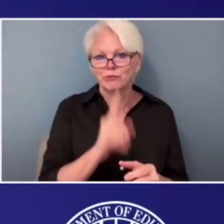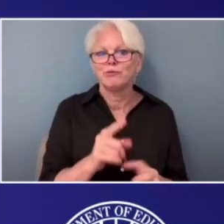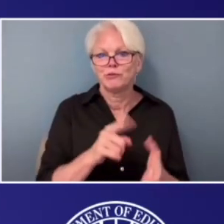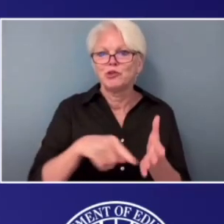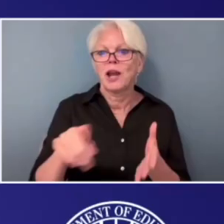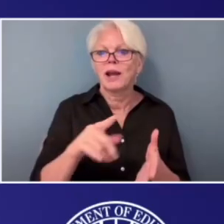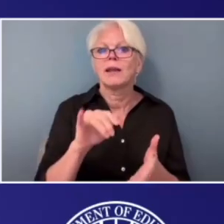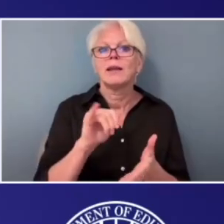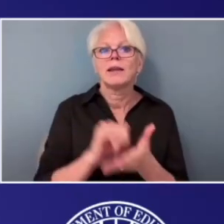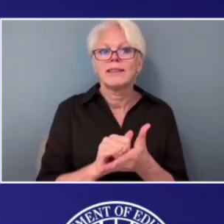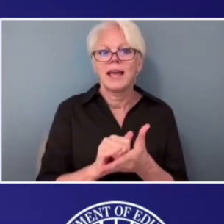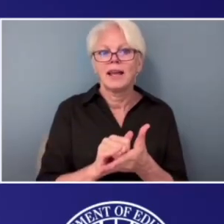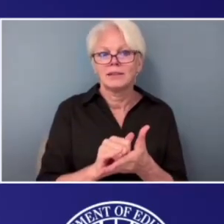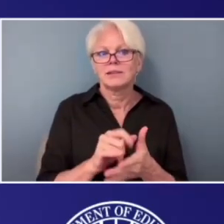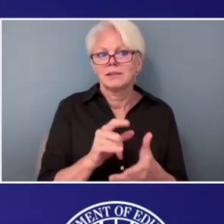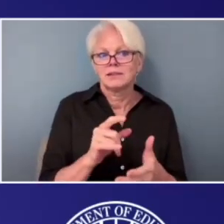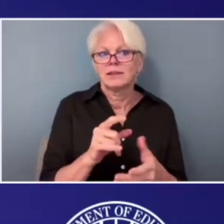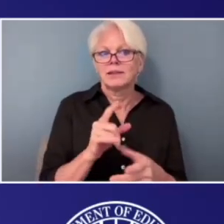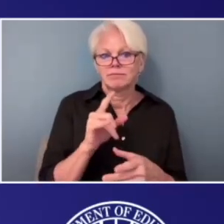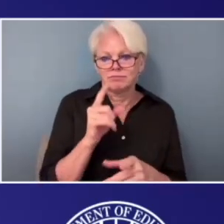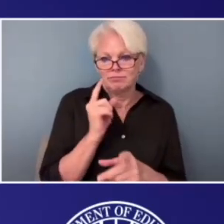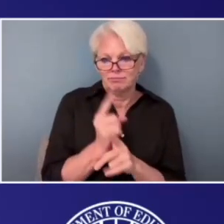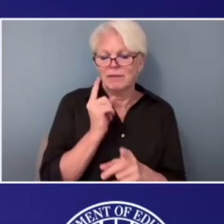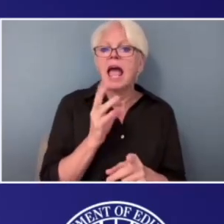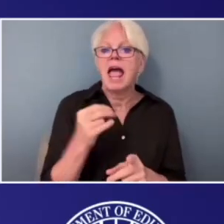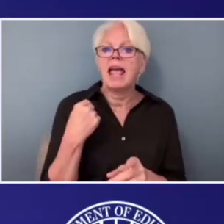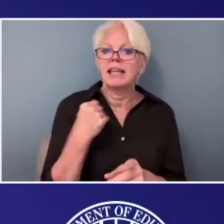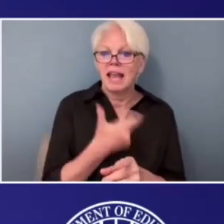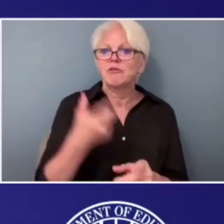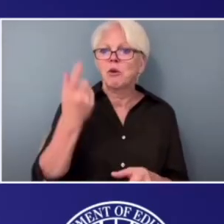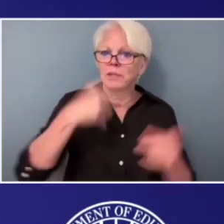that that is the case and that everybody agrees with that interpretation up the